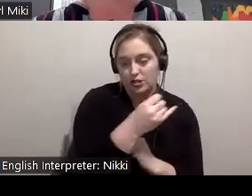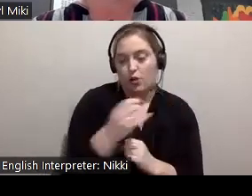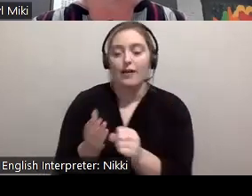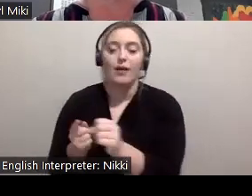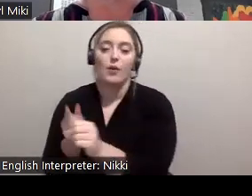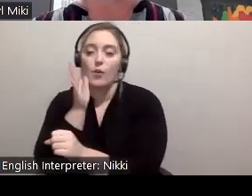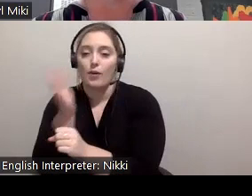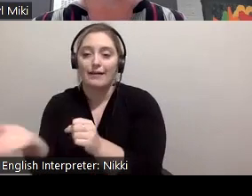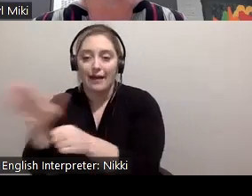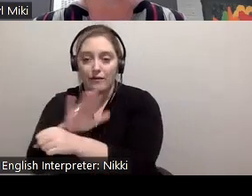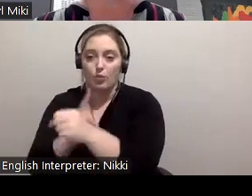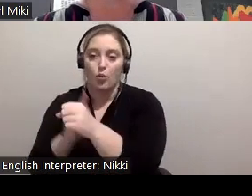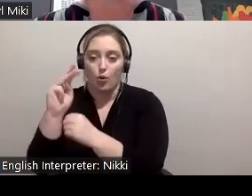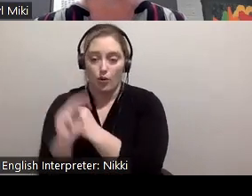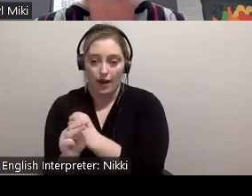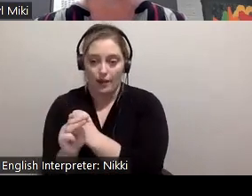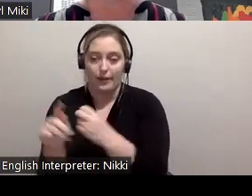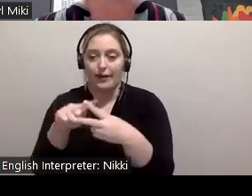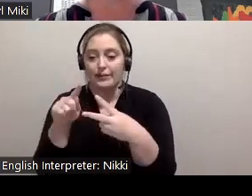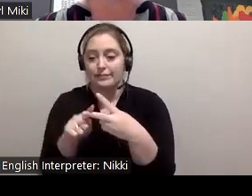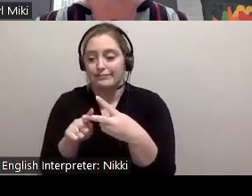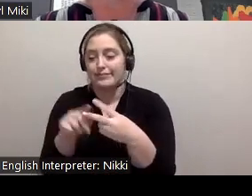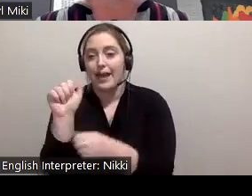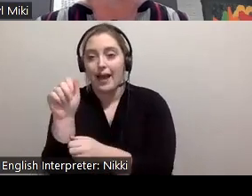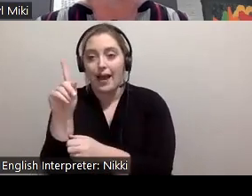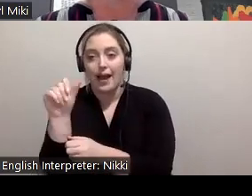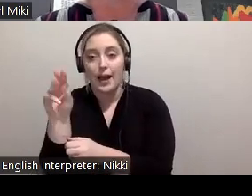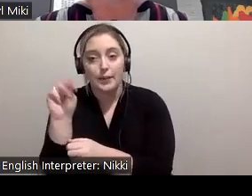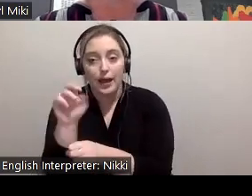programming cost as well as administrative cost and with